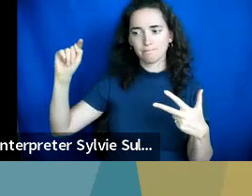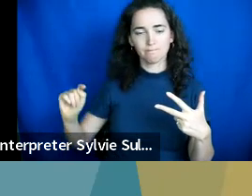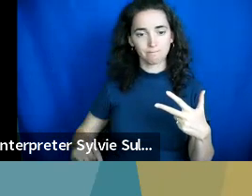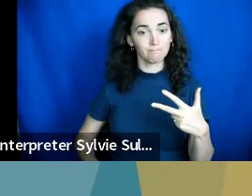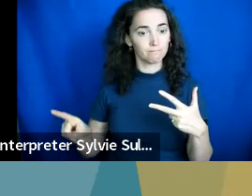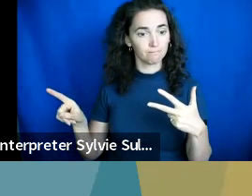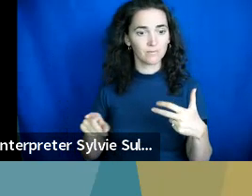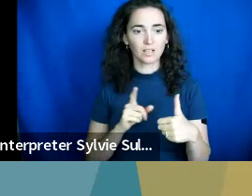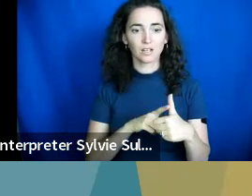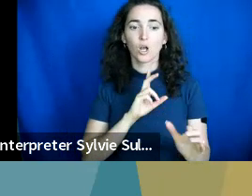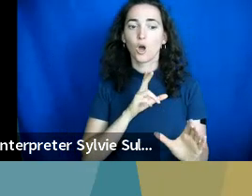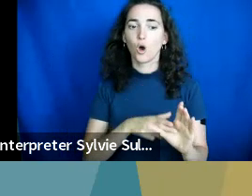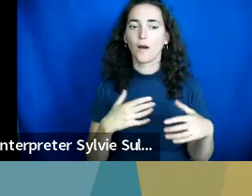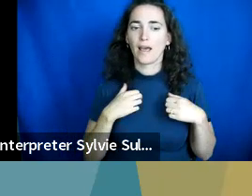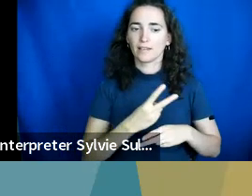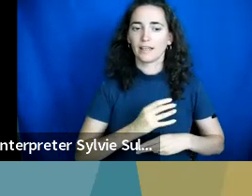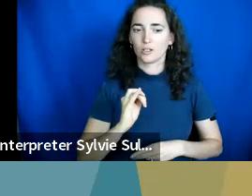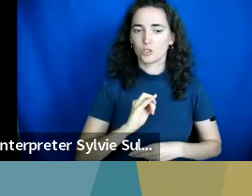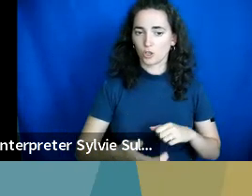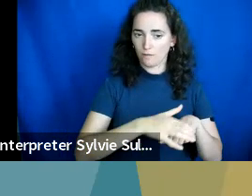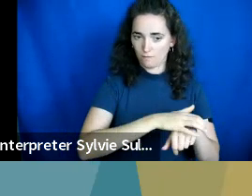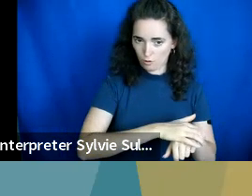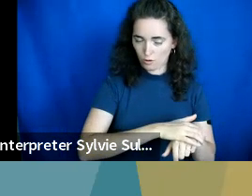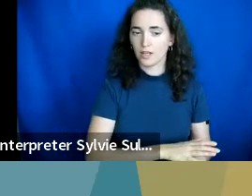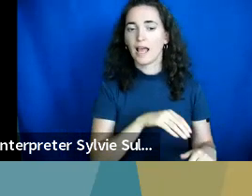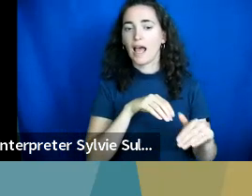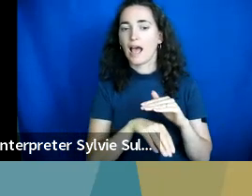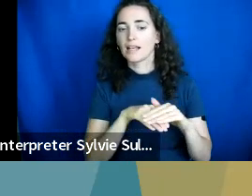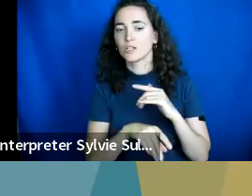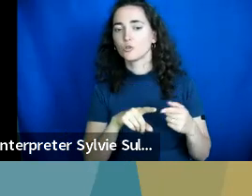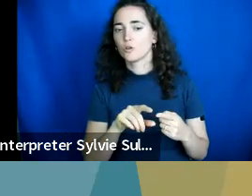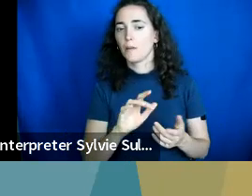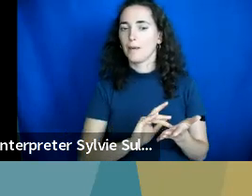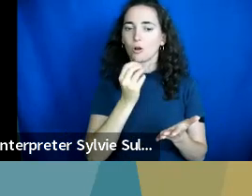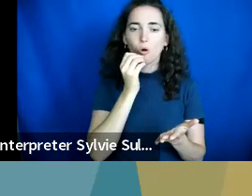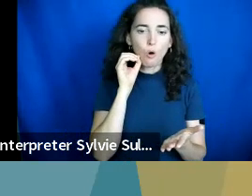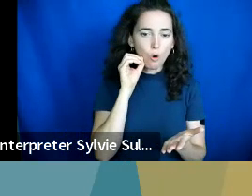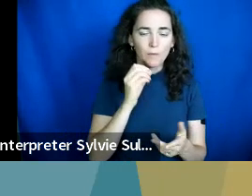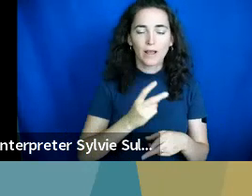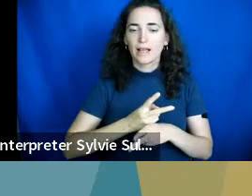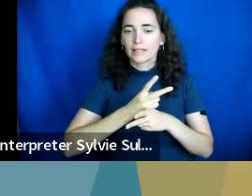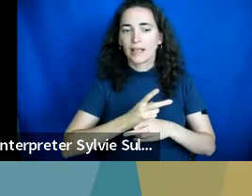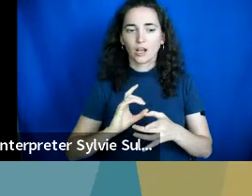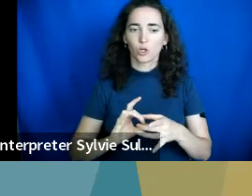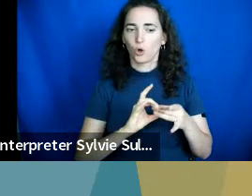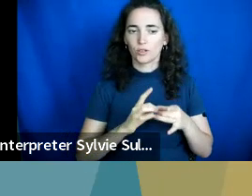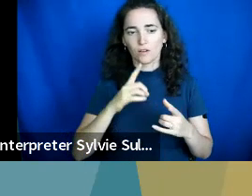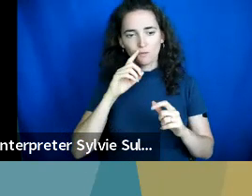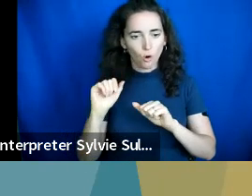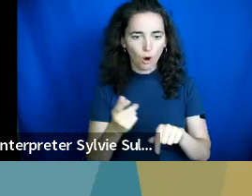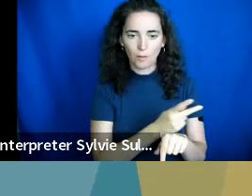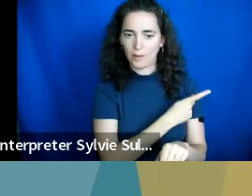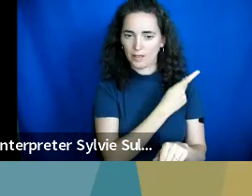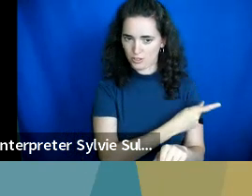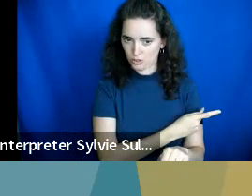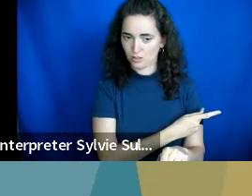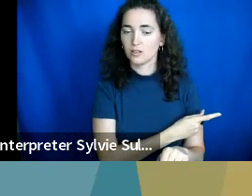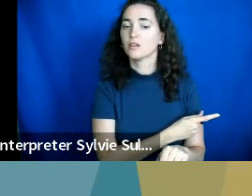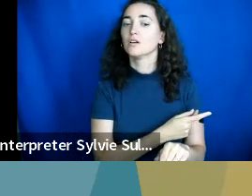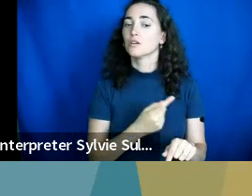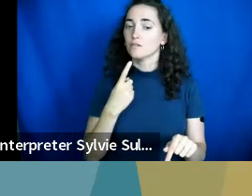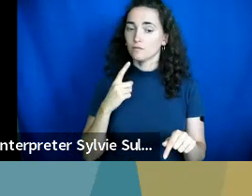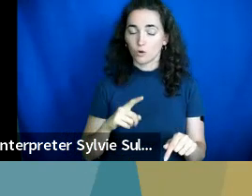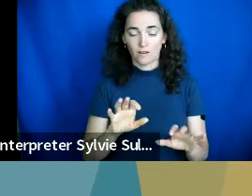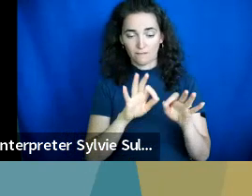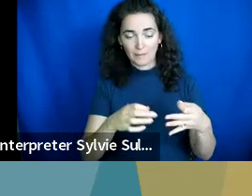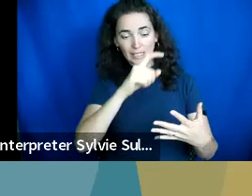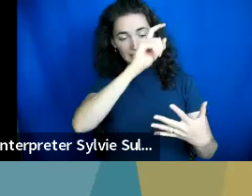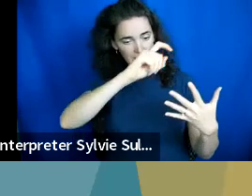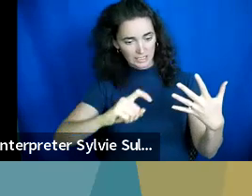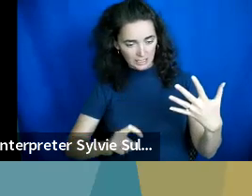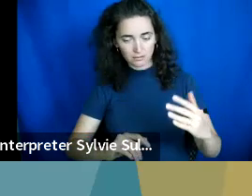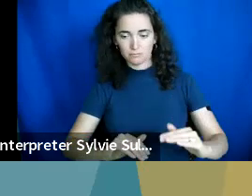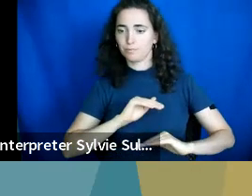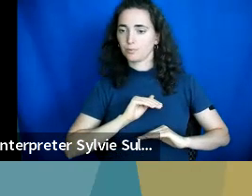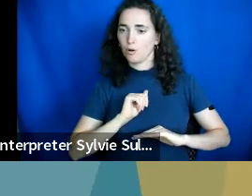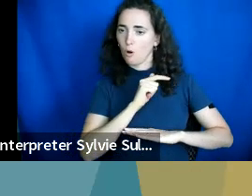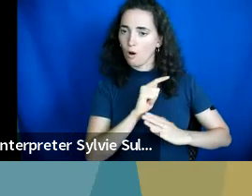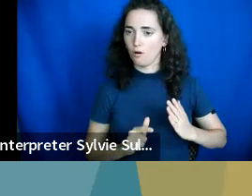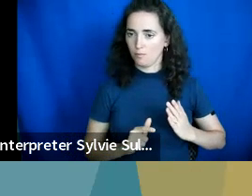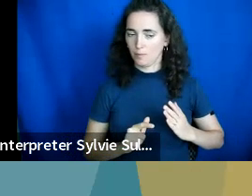The first is enrollment in healthcare insurance coverage and access to a medical home and care coordination for all of the patients in order to meet the multi-dimensional needs of their family.